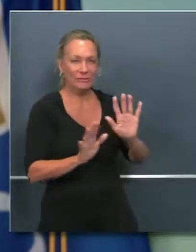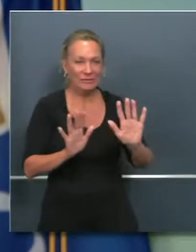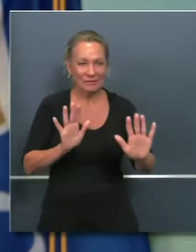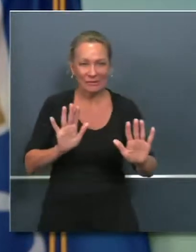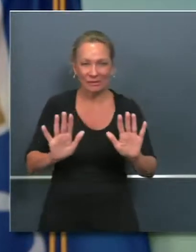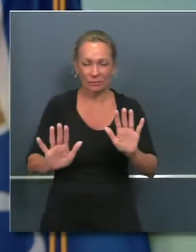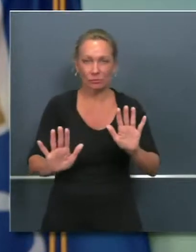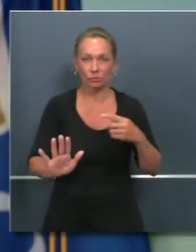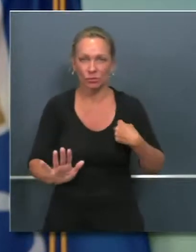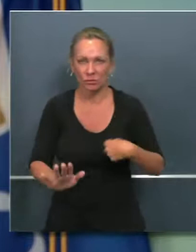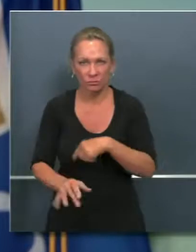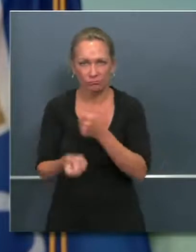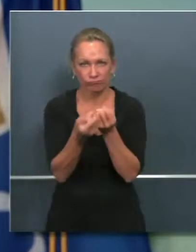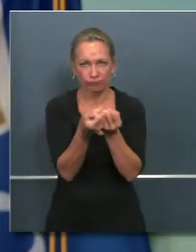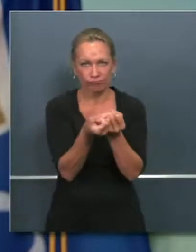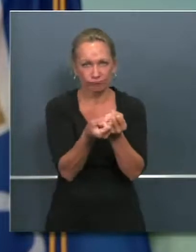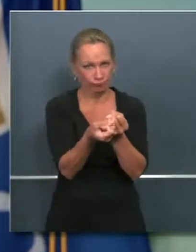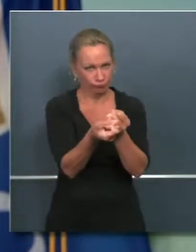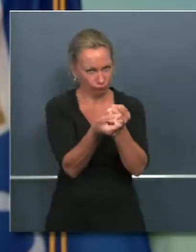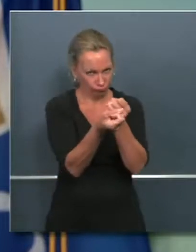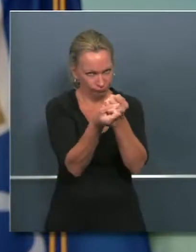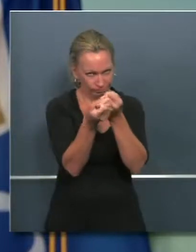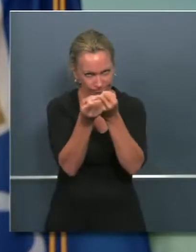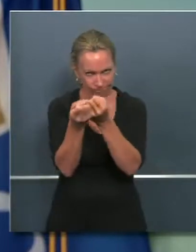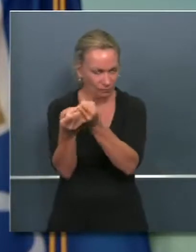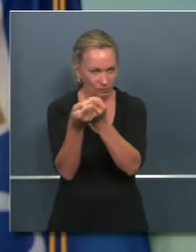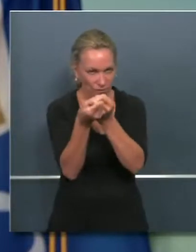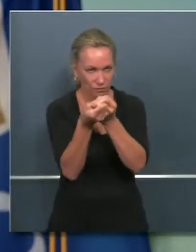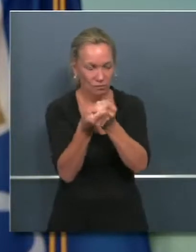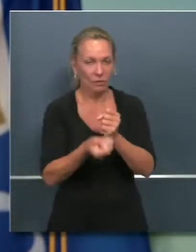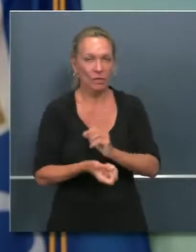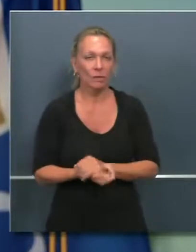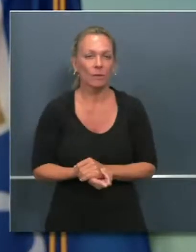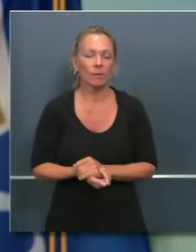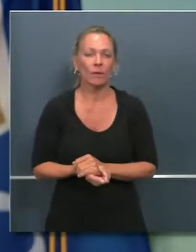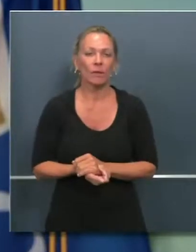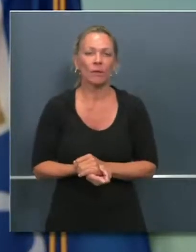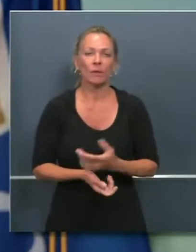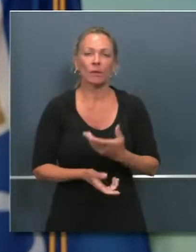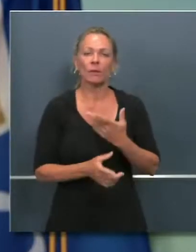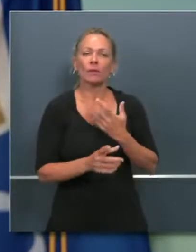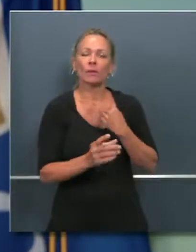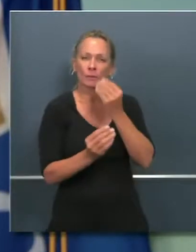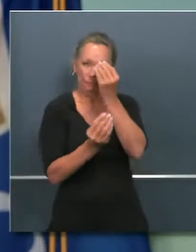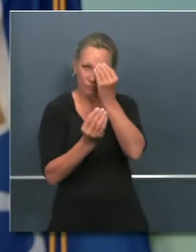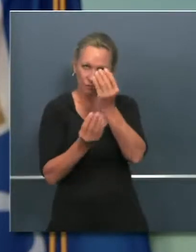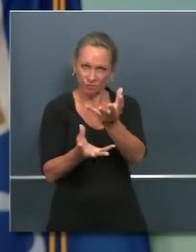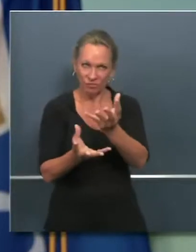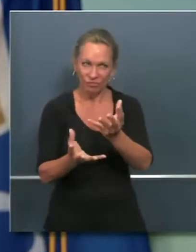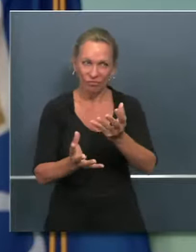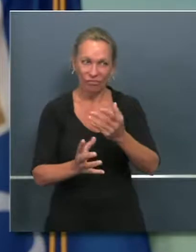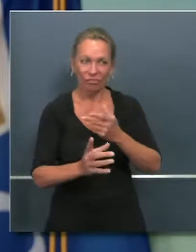we'll be updating you on our stated goals July 1st on our contact tracing give you a sense of